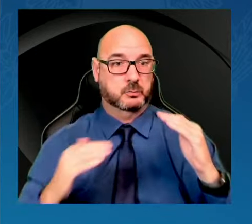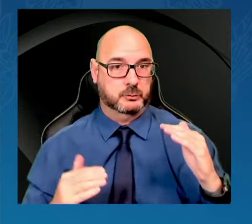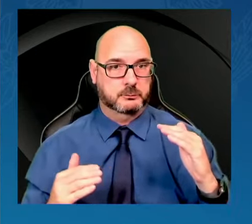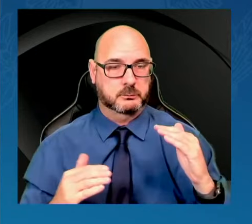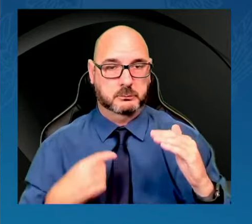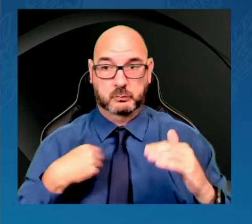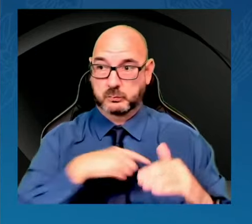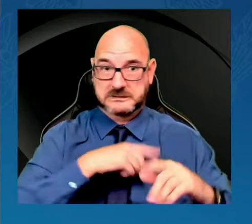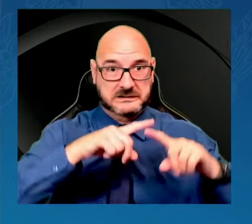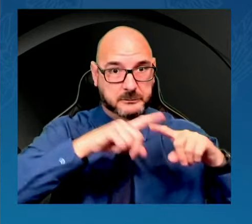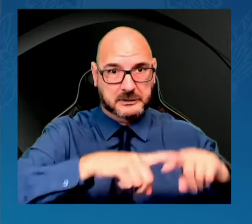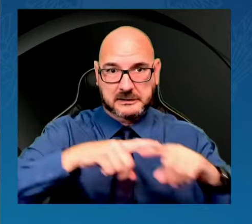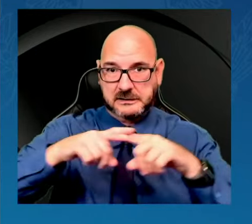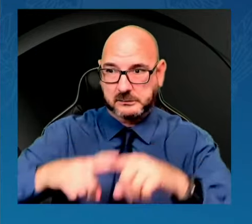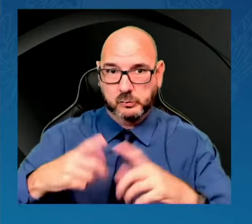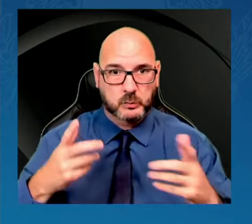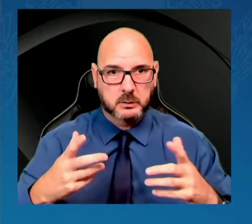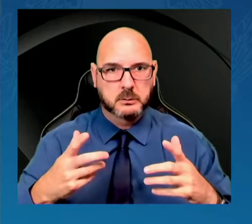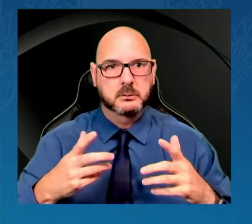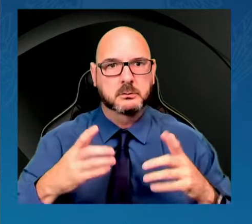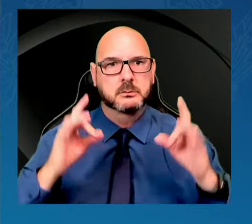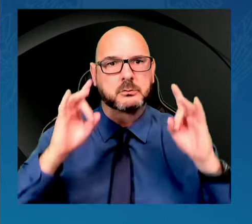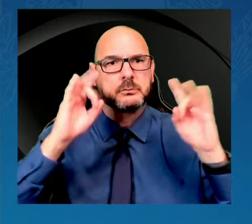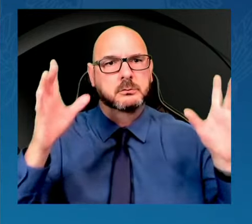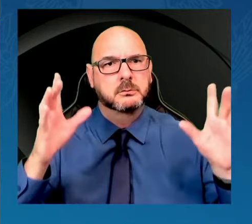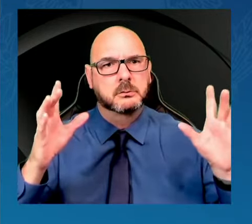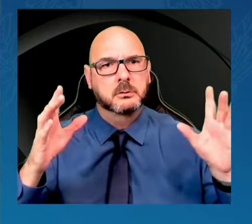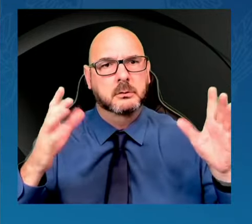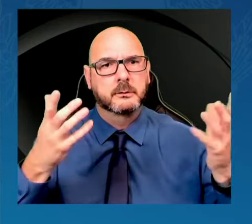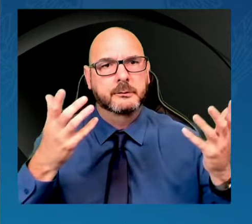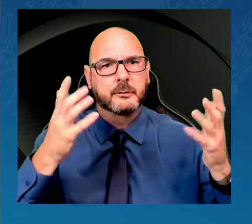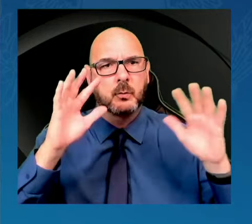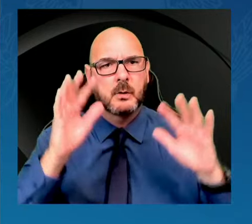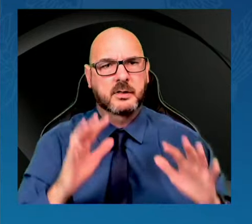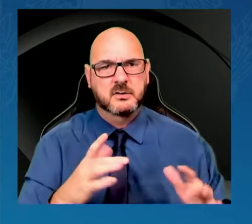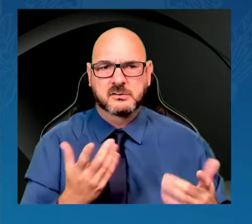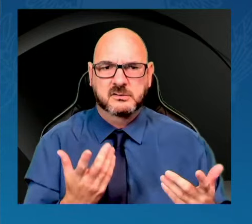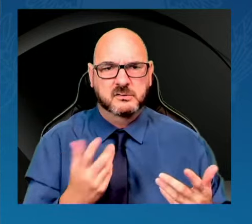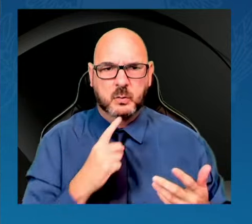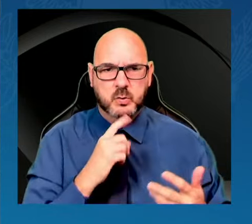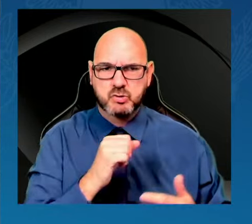You're navigating extreme rock fall, which can be fatal consequences;